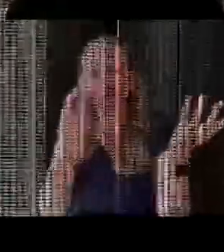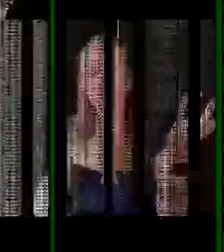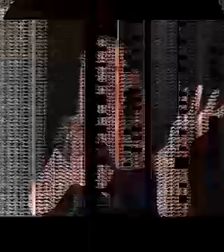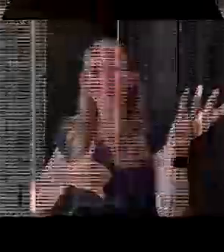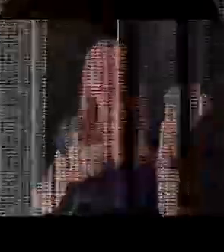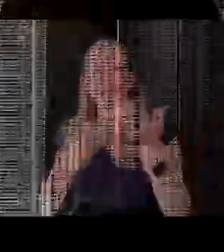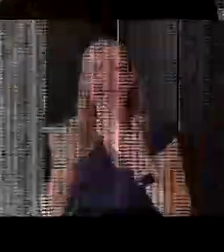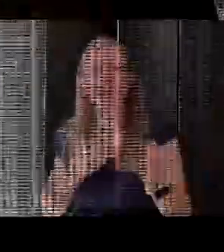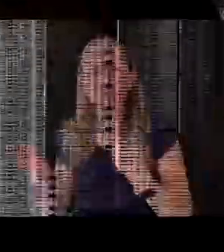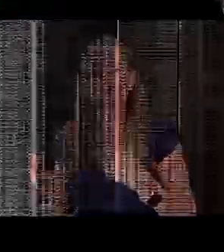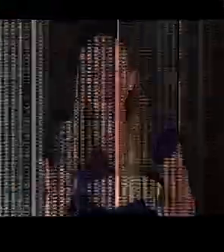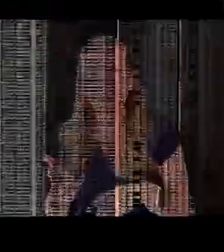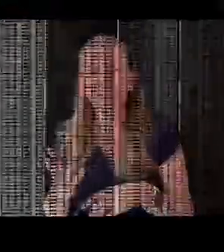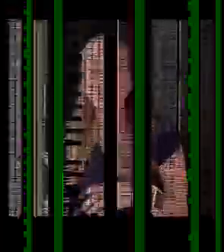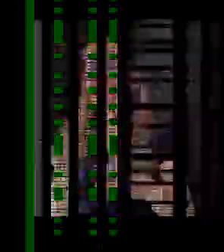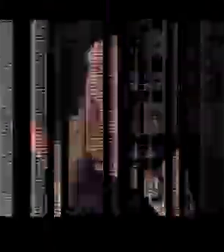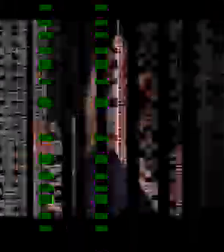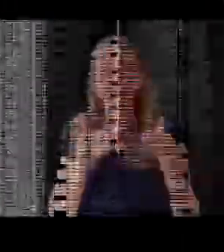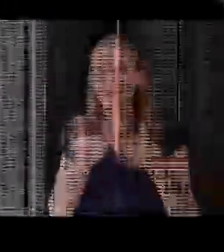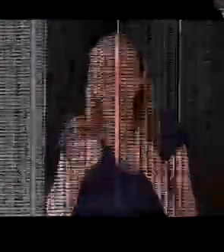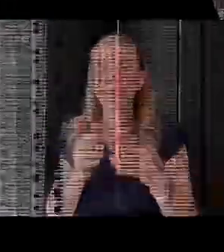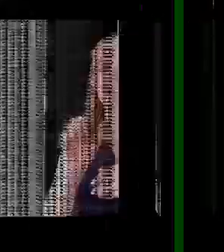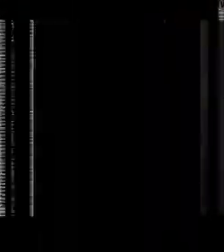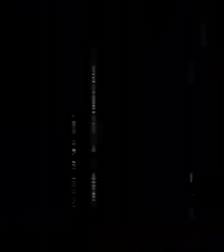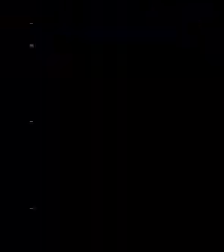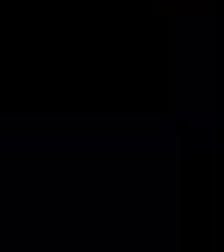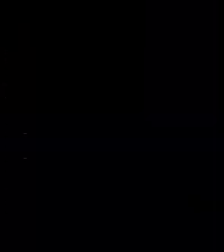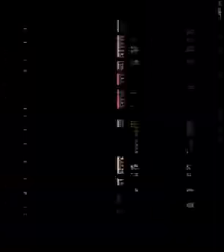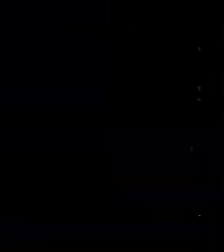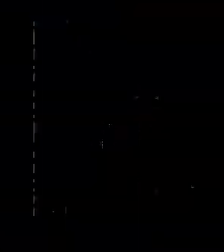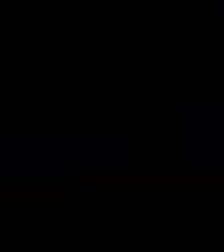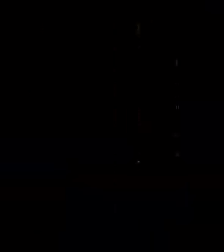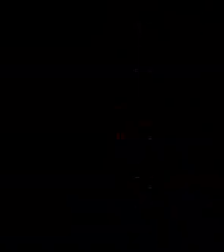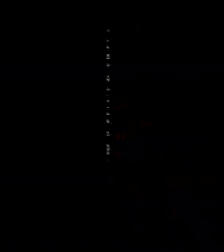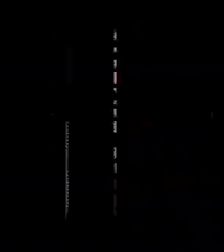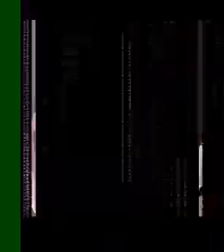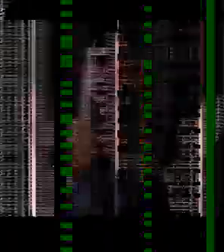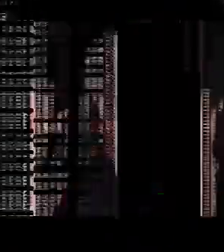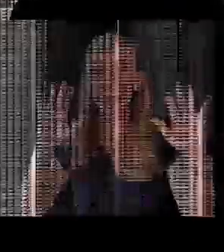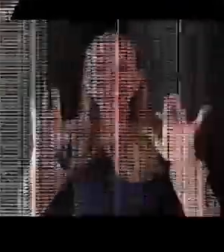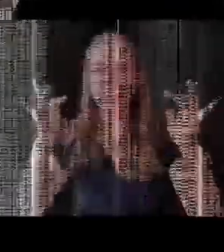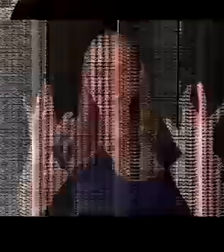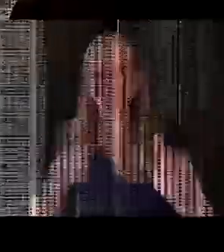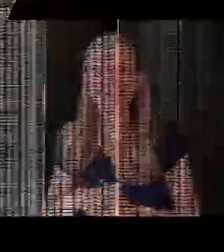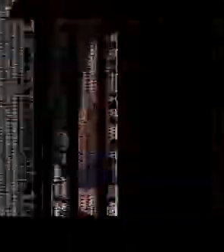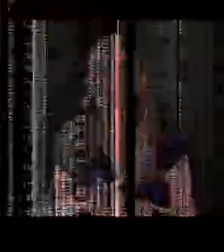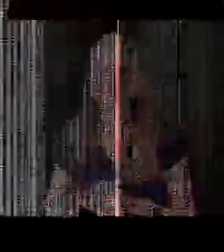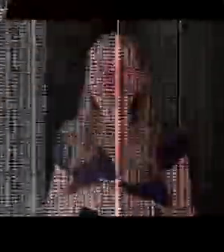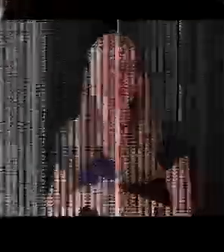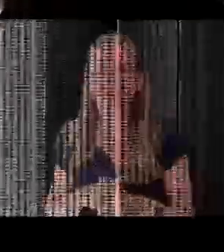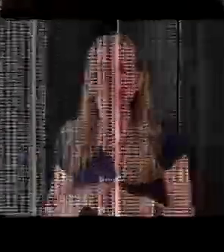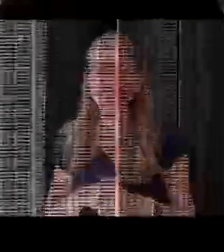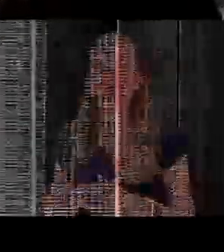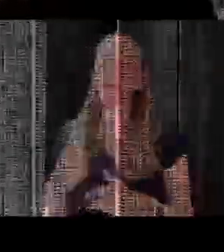Anyway, back on track. ADHD is wonderful sometimes. Hey, shiny. We have to remember